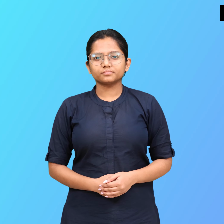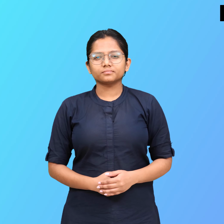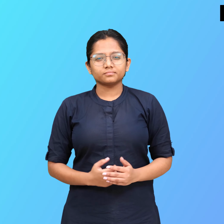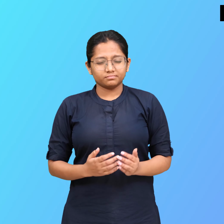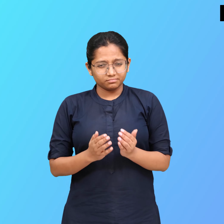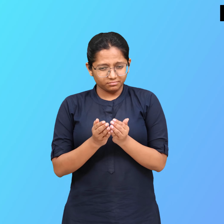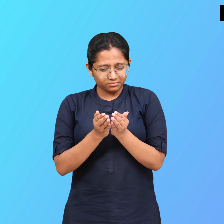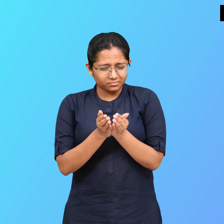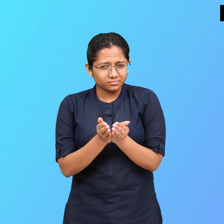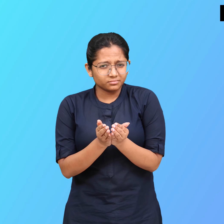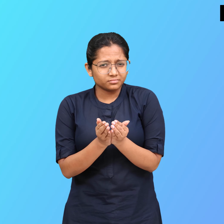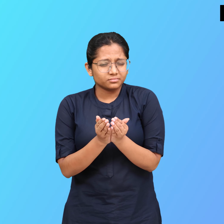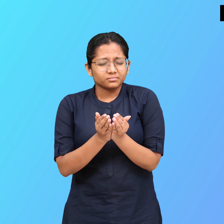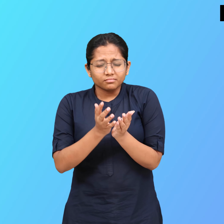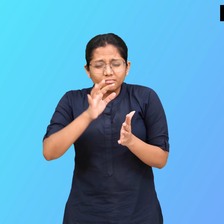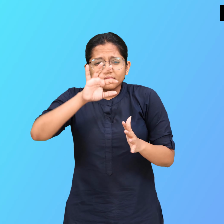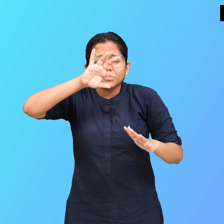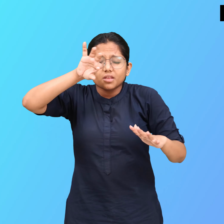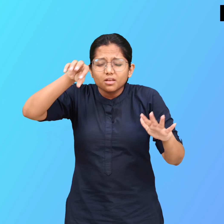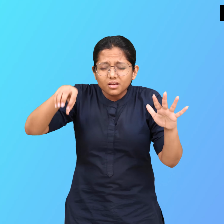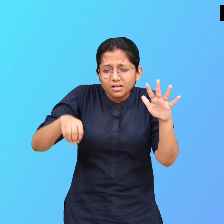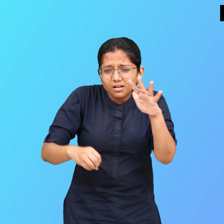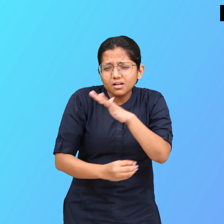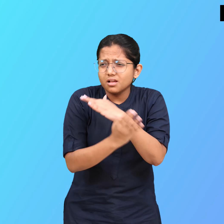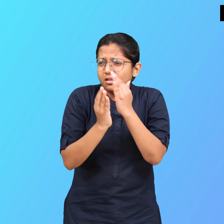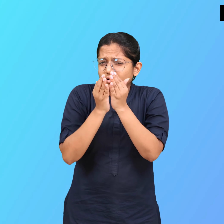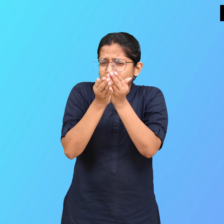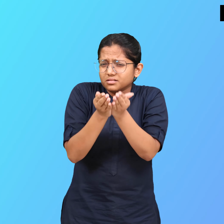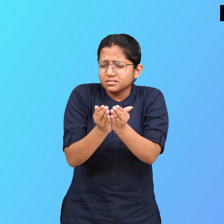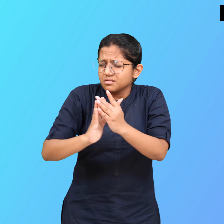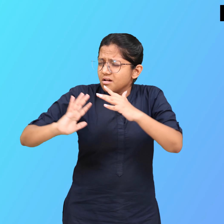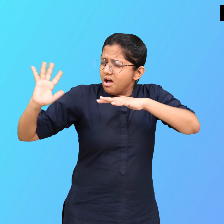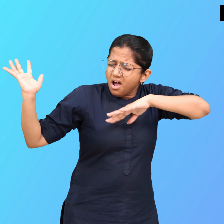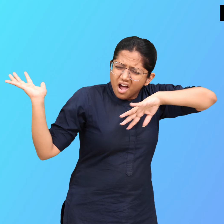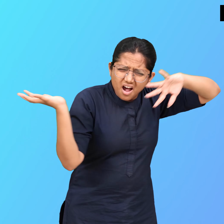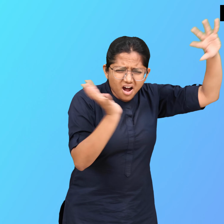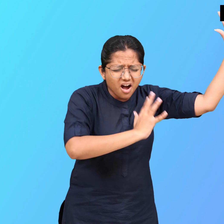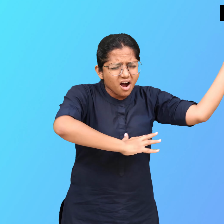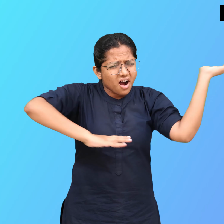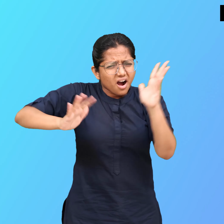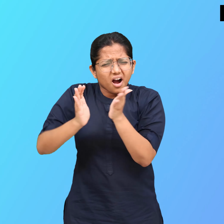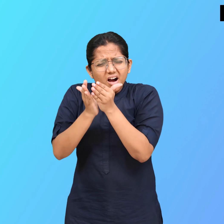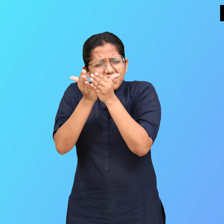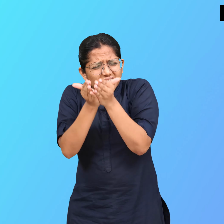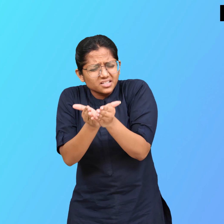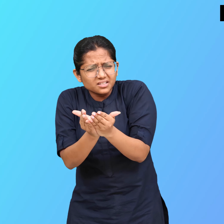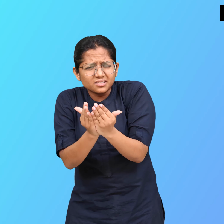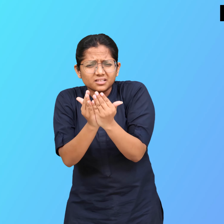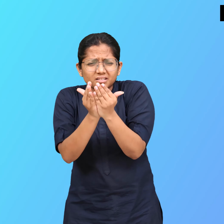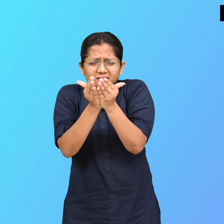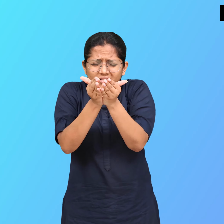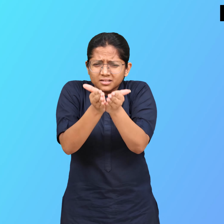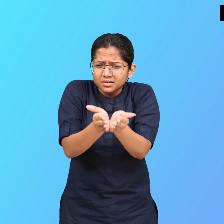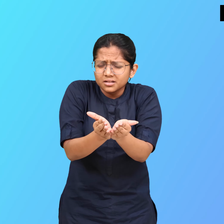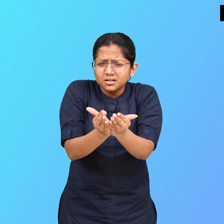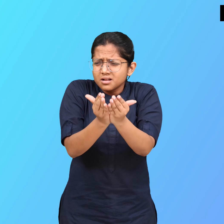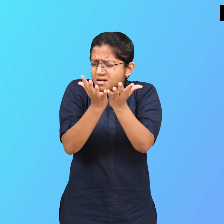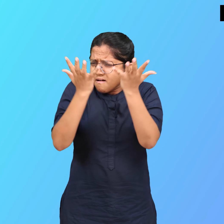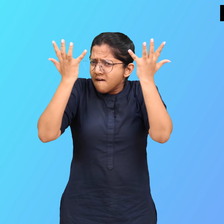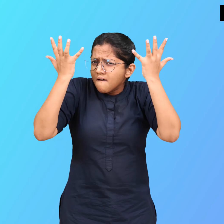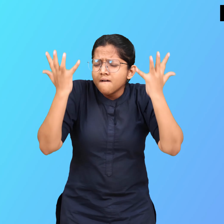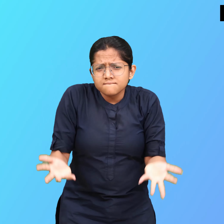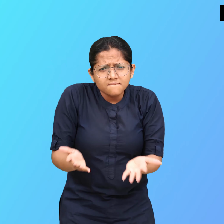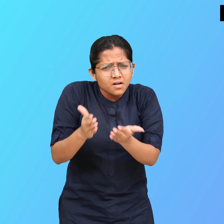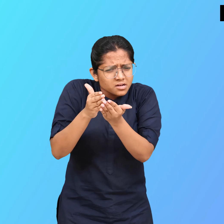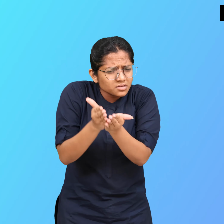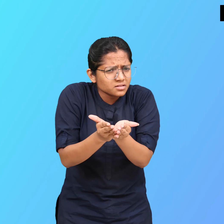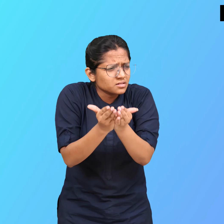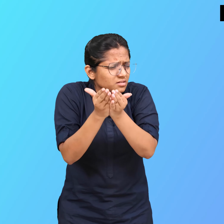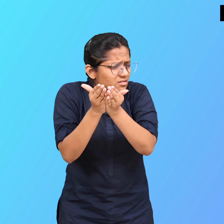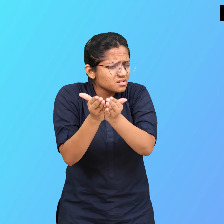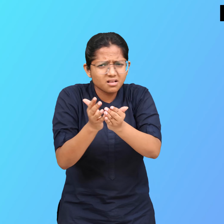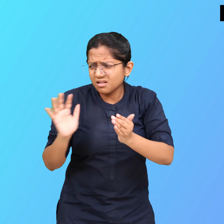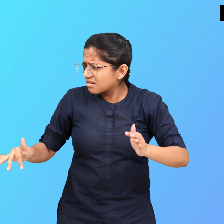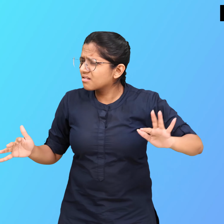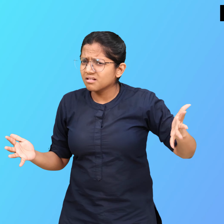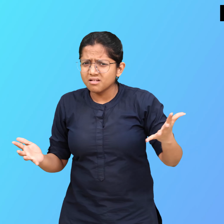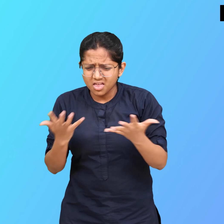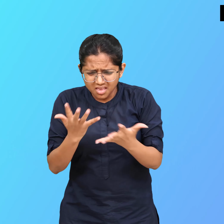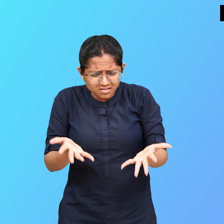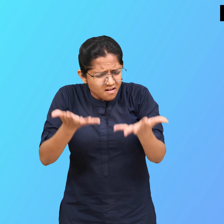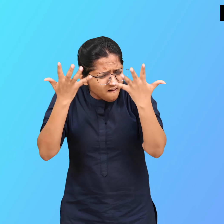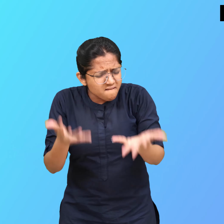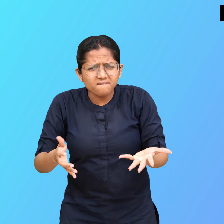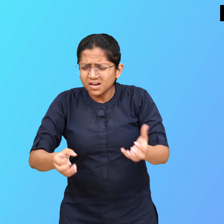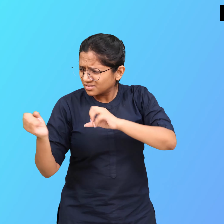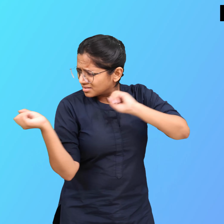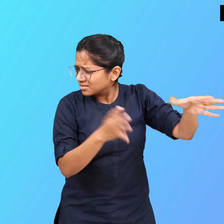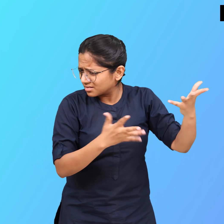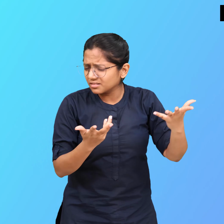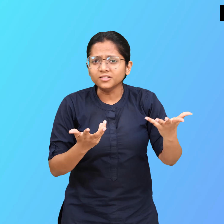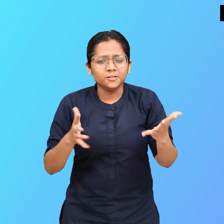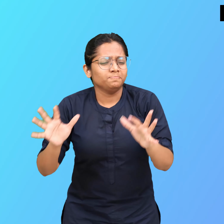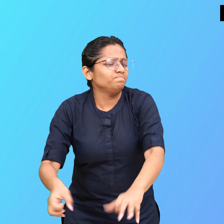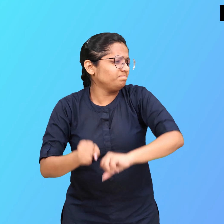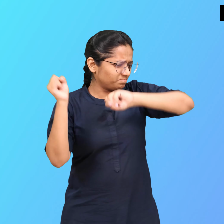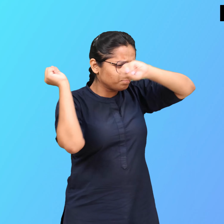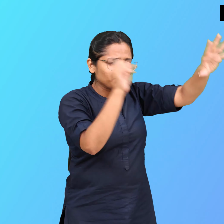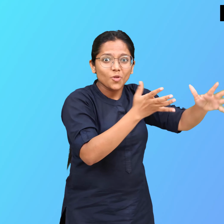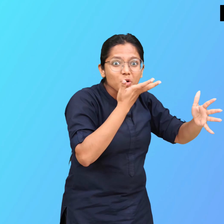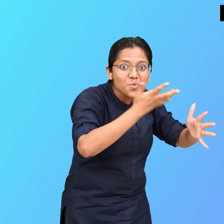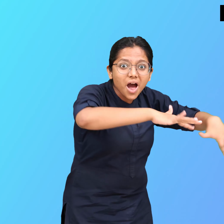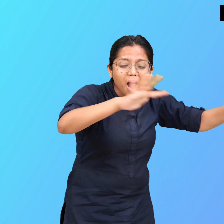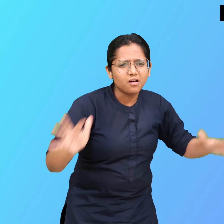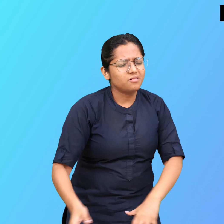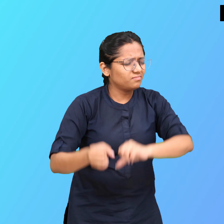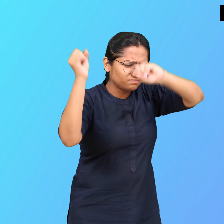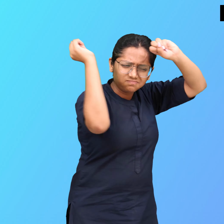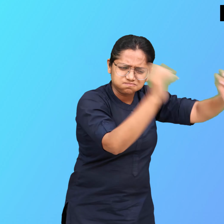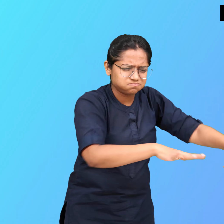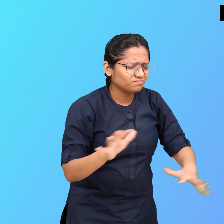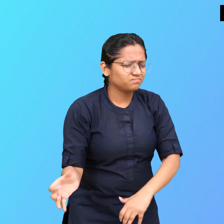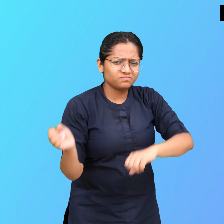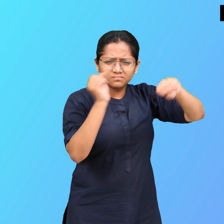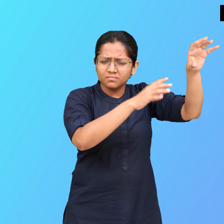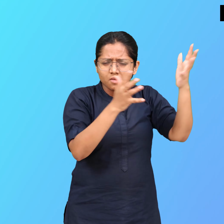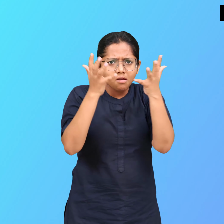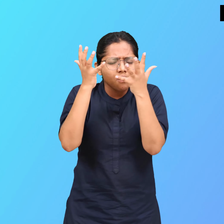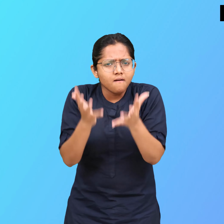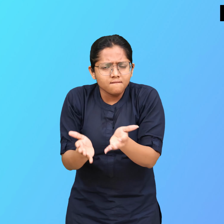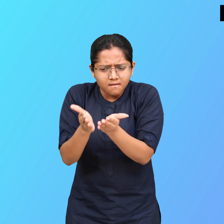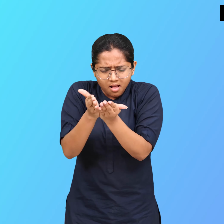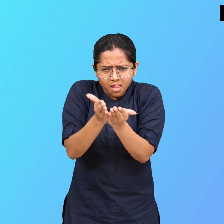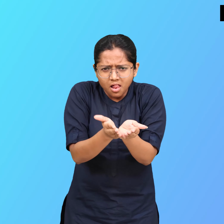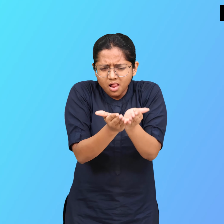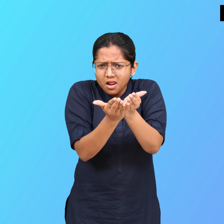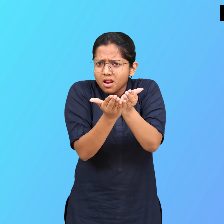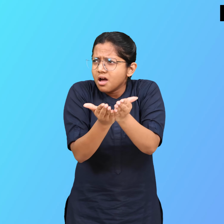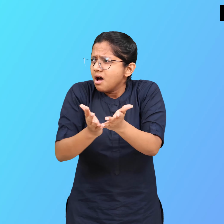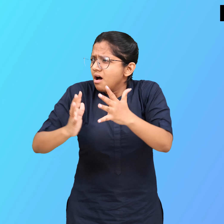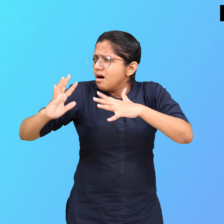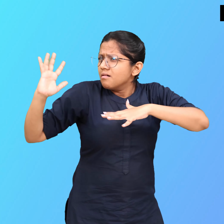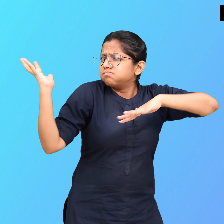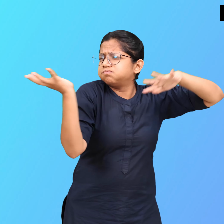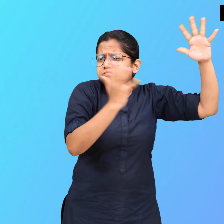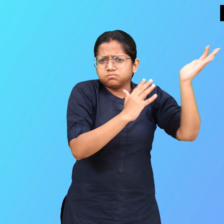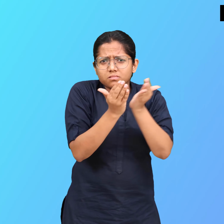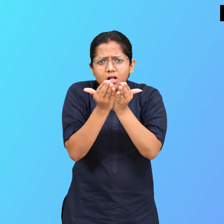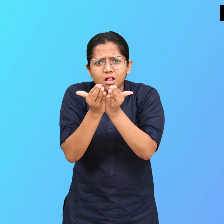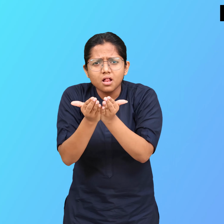The next day the storm was blowing against us so hard that the men threw some things out of the ship.